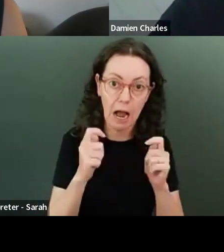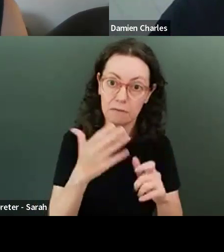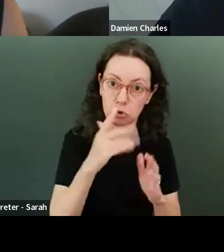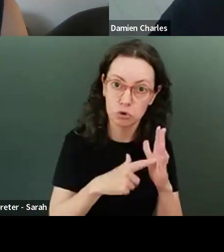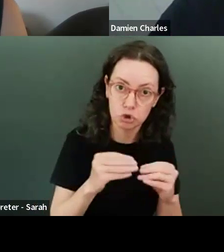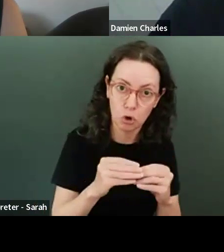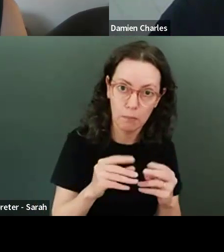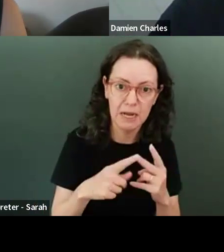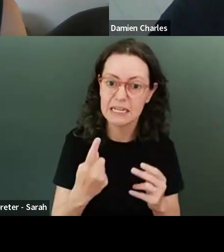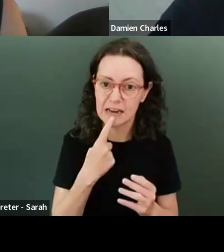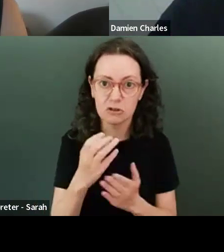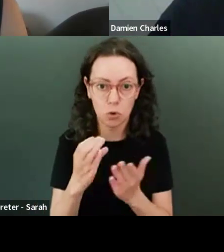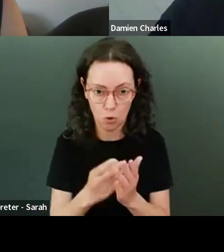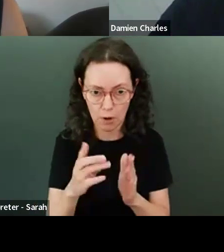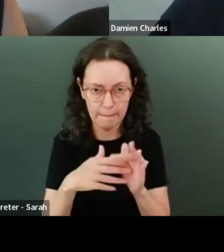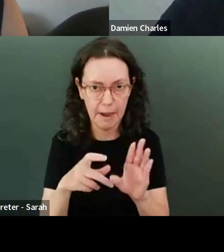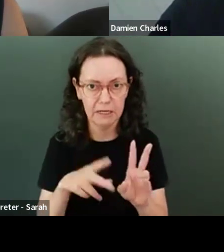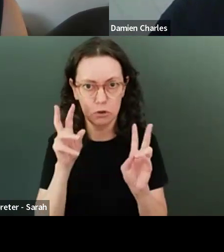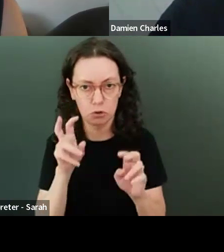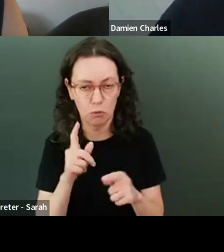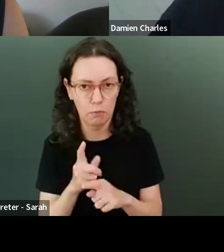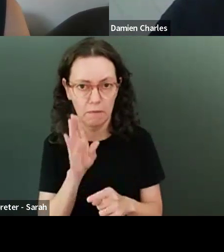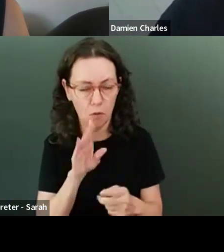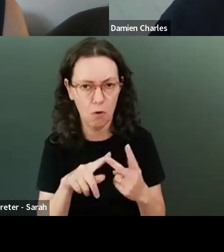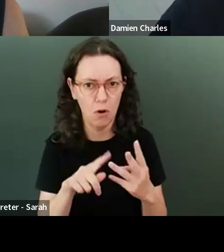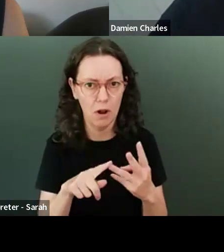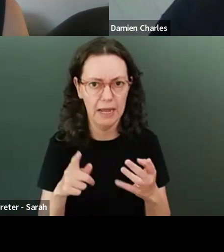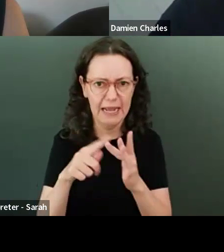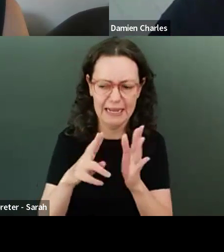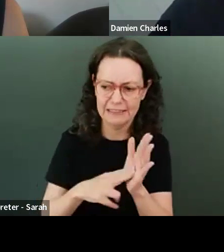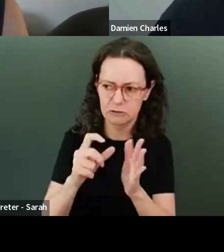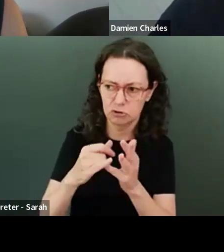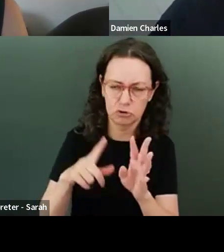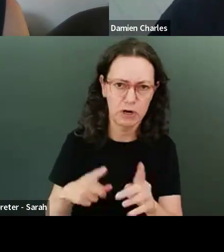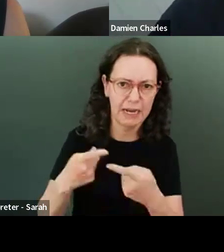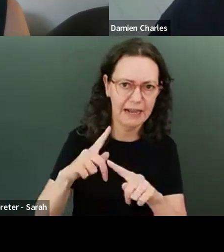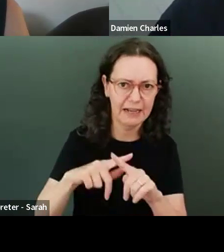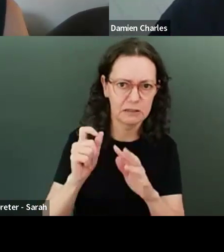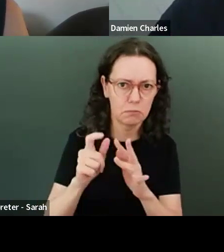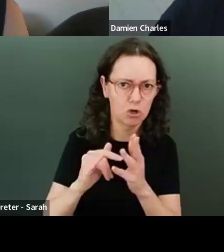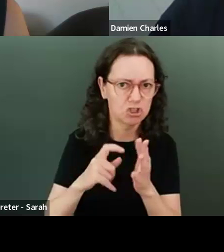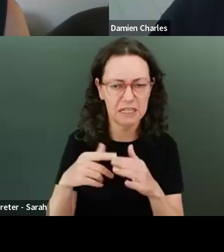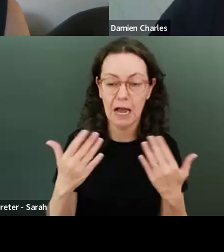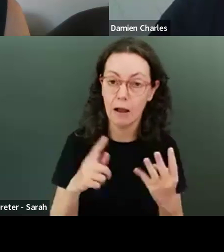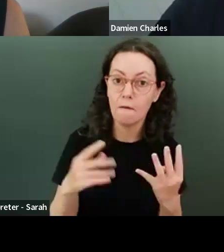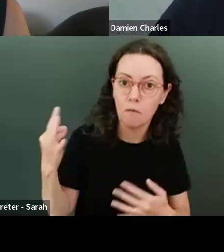tasters as Maddie referred to. Industry exposure days, volunteering,